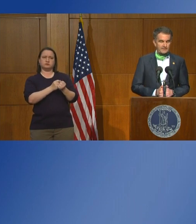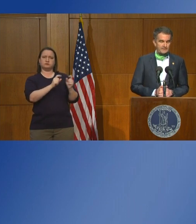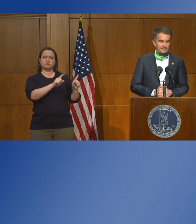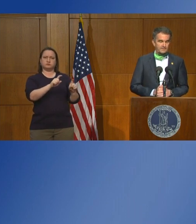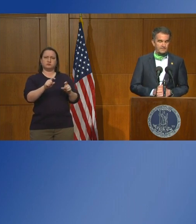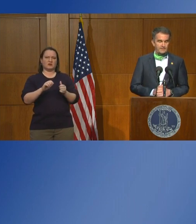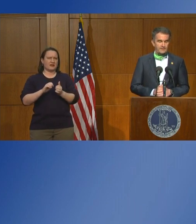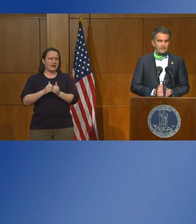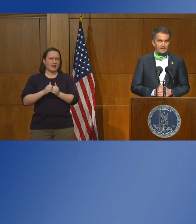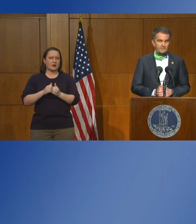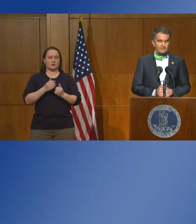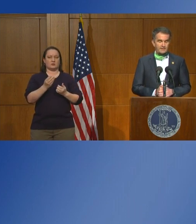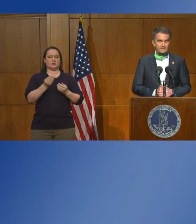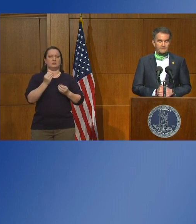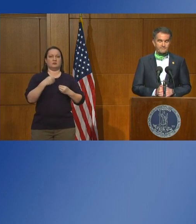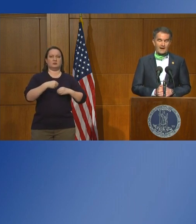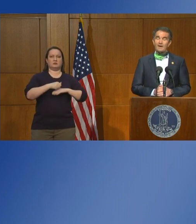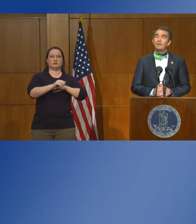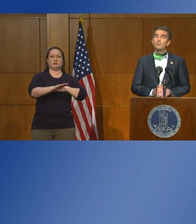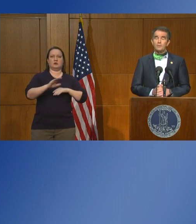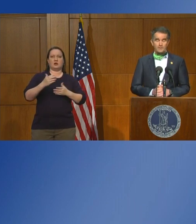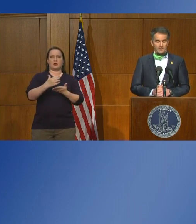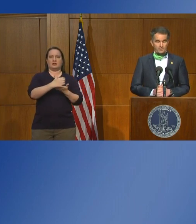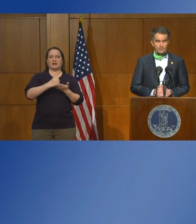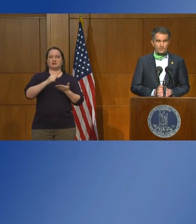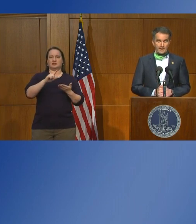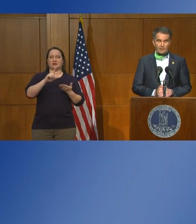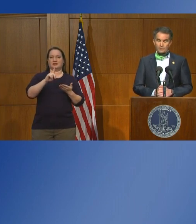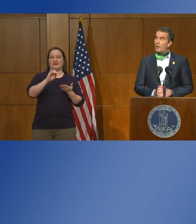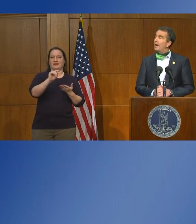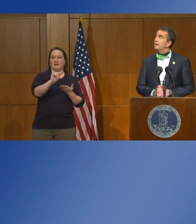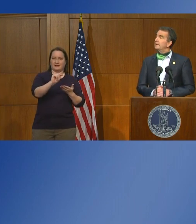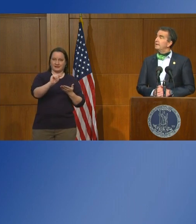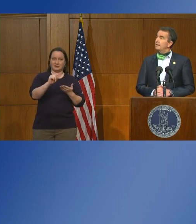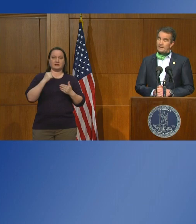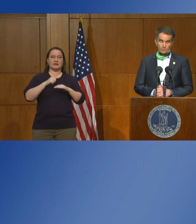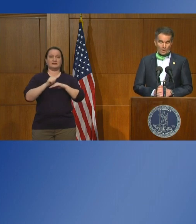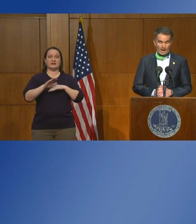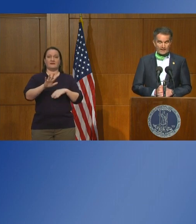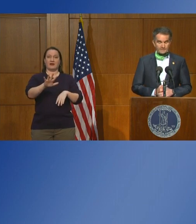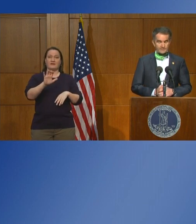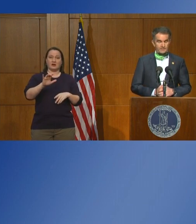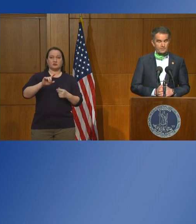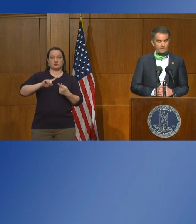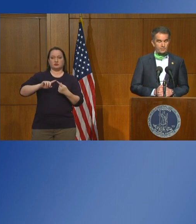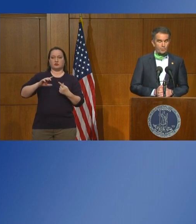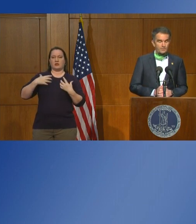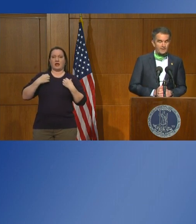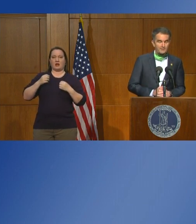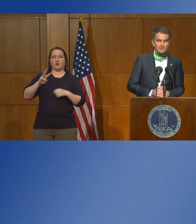LAB IS HELPING TO SUPPORT TESTING WITH COLLECTION KITS